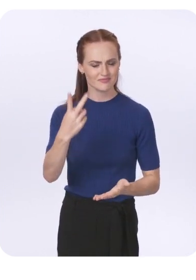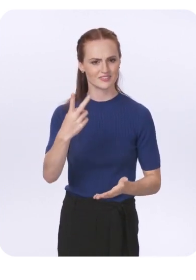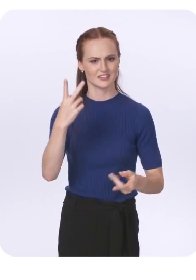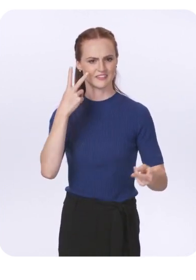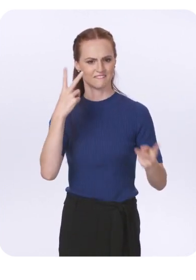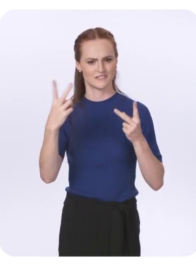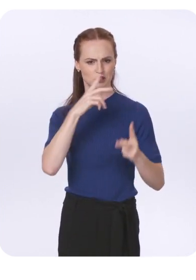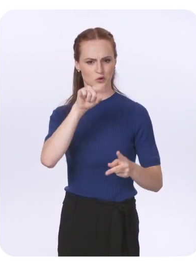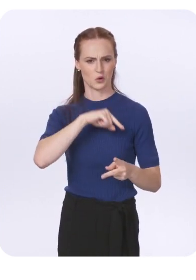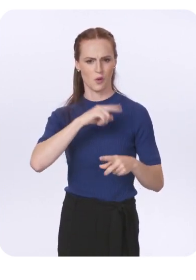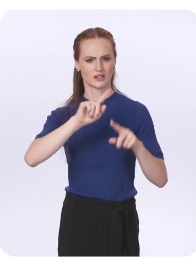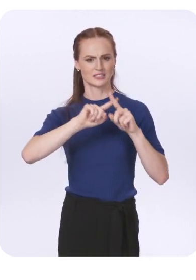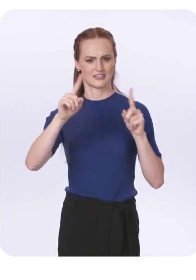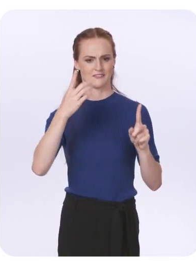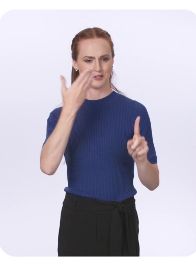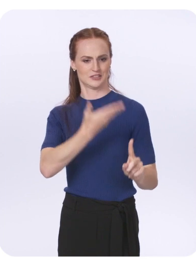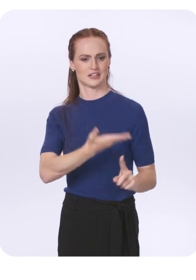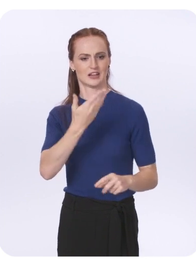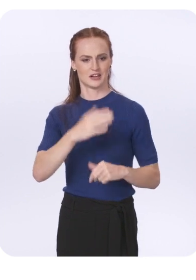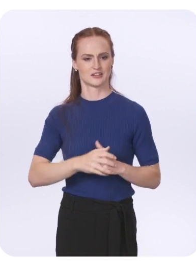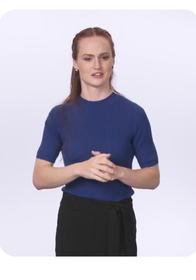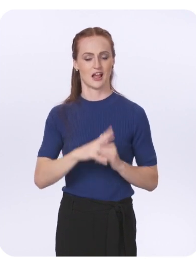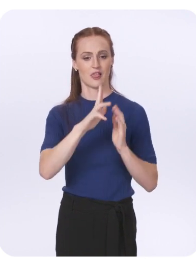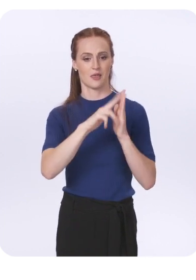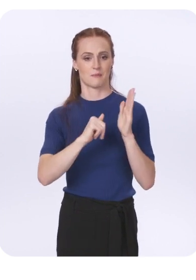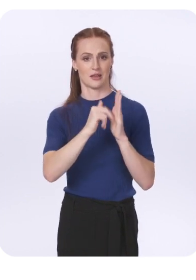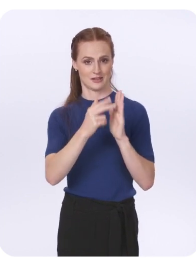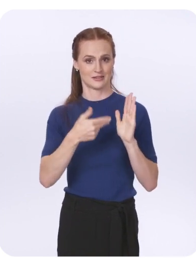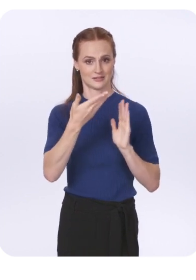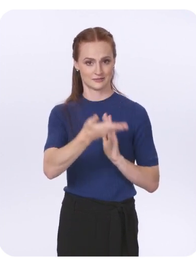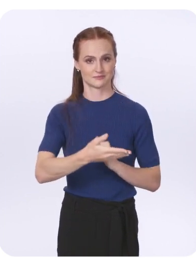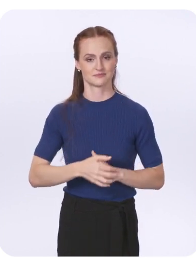Just look at the visual quality difference seen in the painting output on screen.